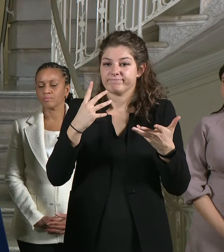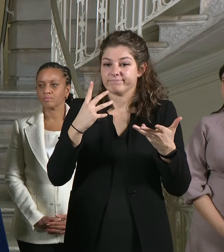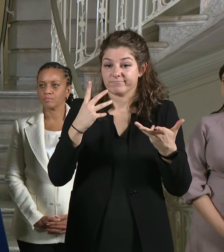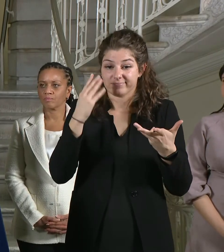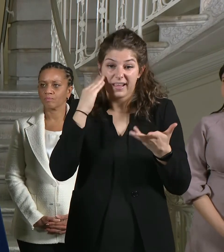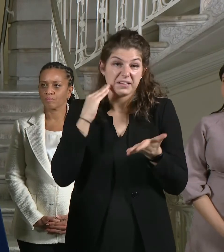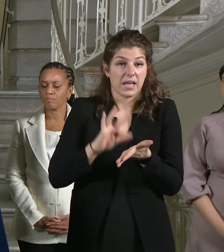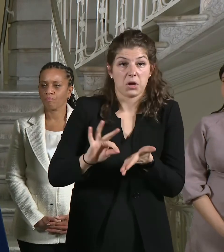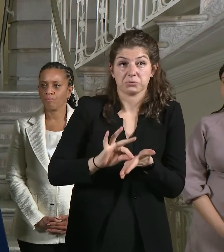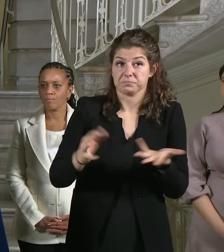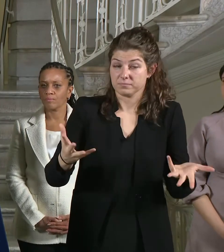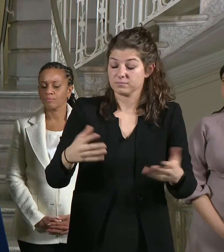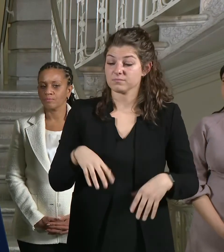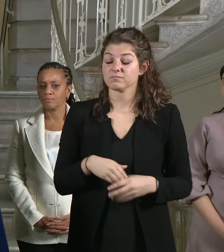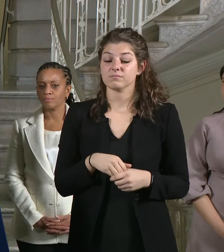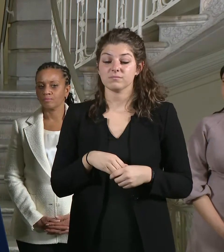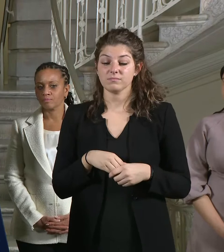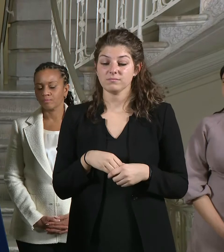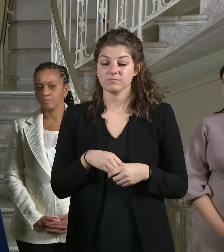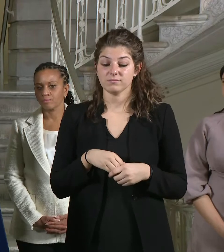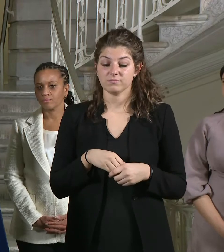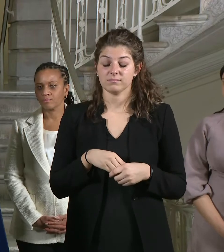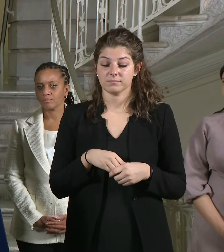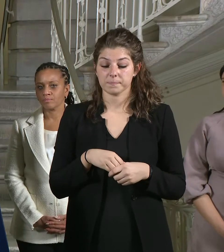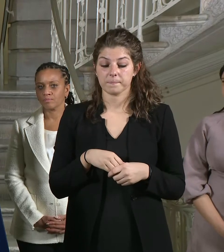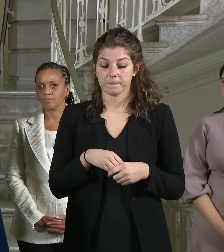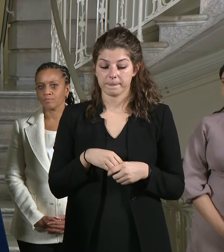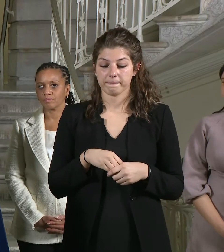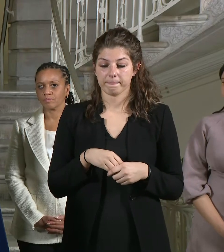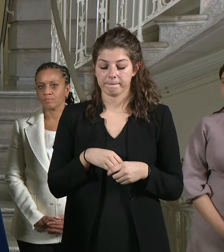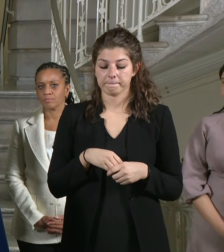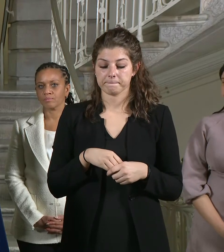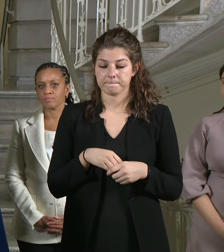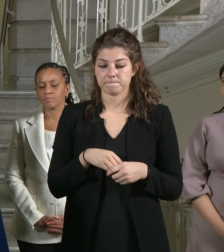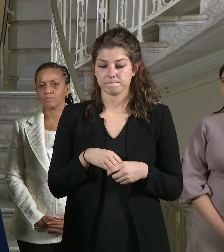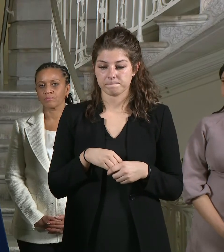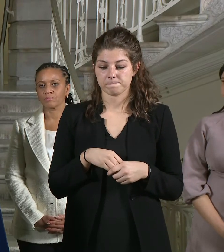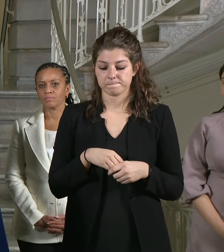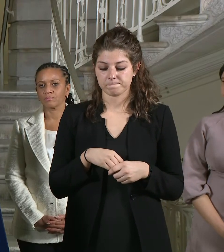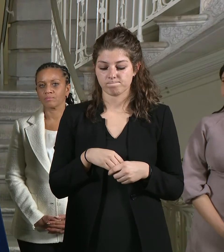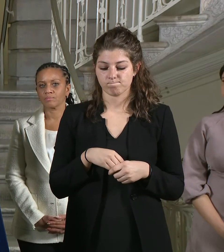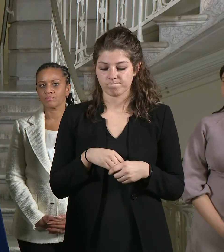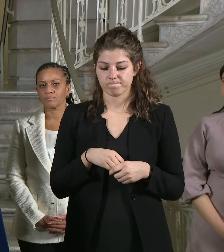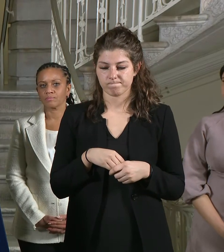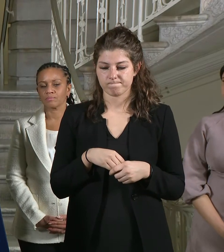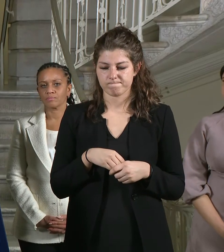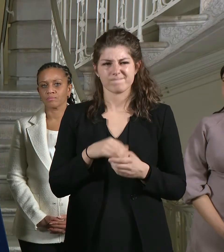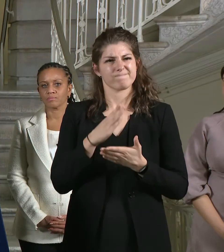ONE IS EXPERIENC ING HEADCOUNT.